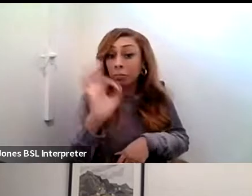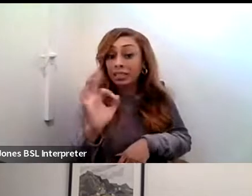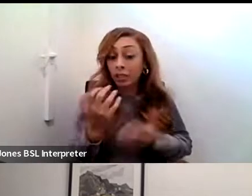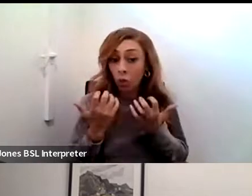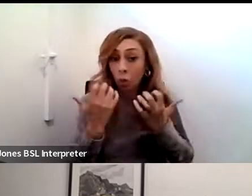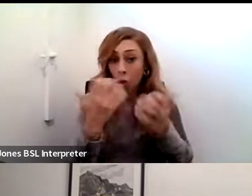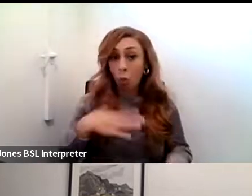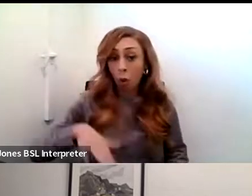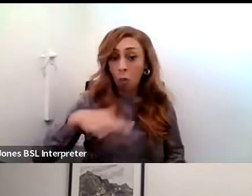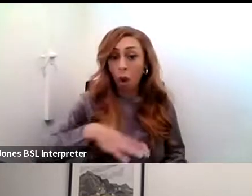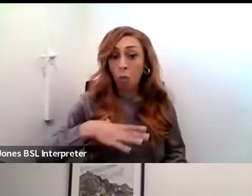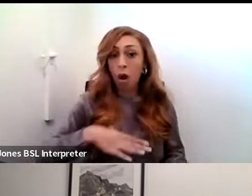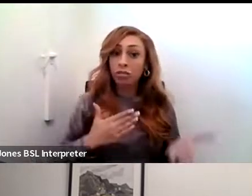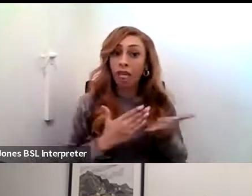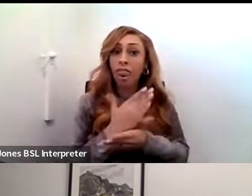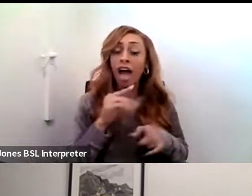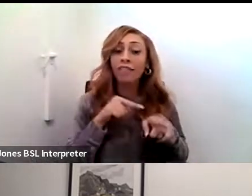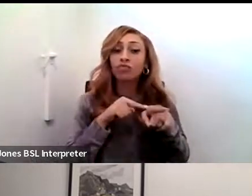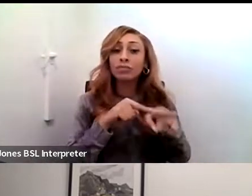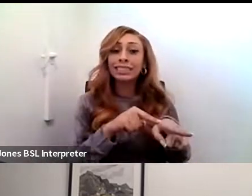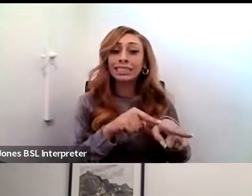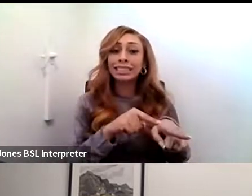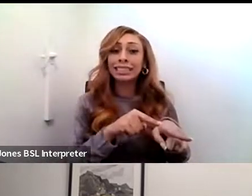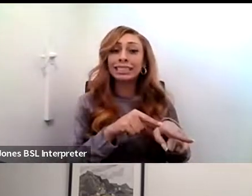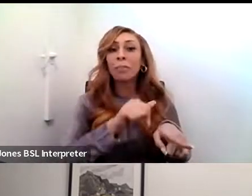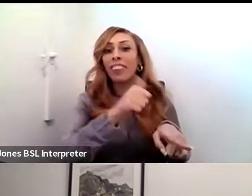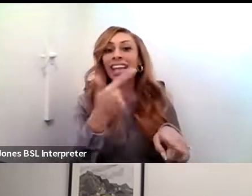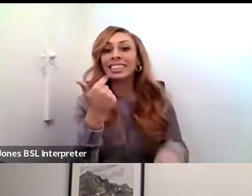wanted a live-stream, but then 65% also wanted it on demand.